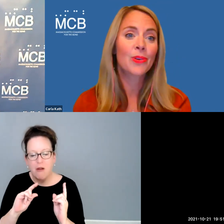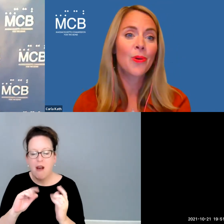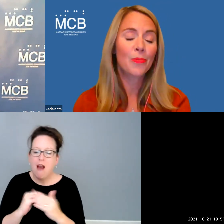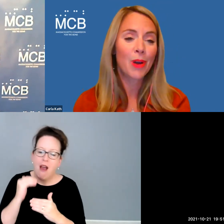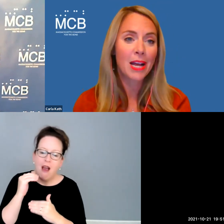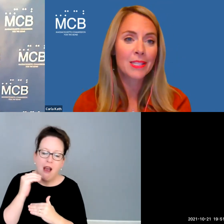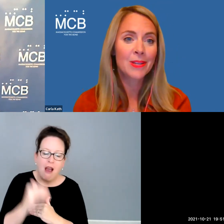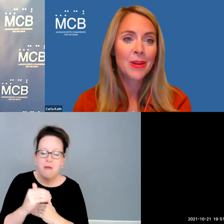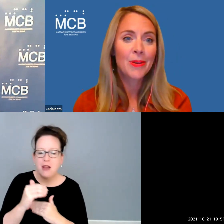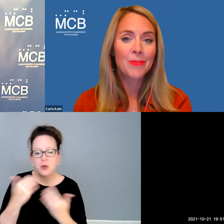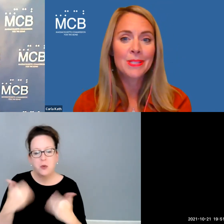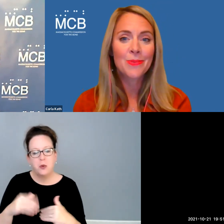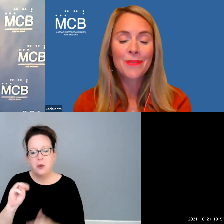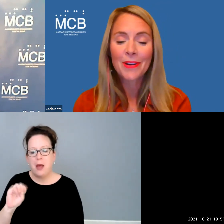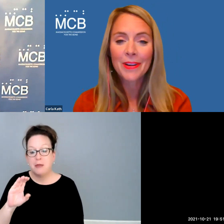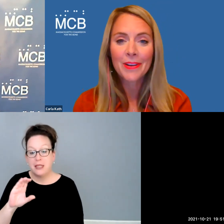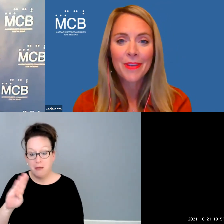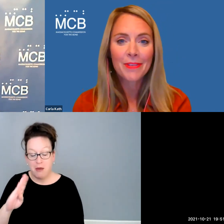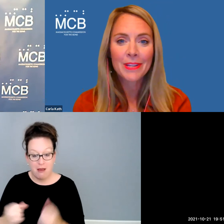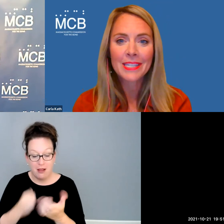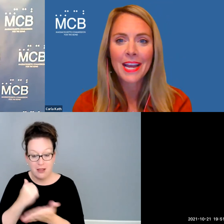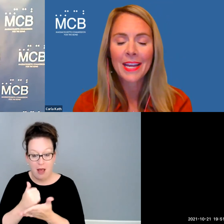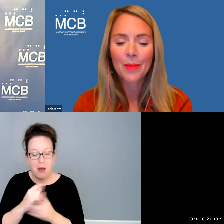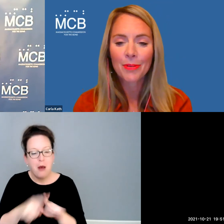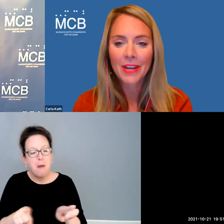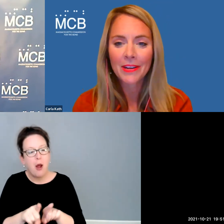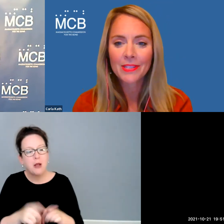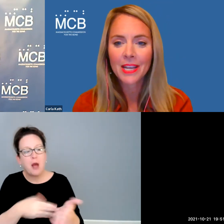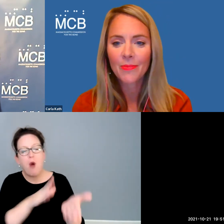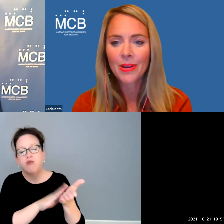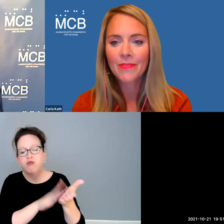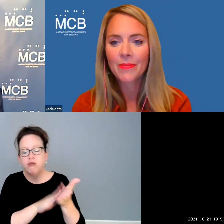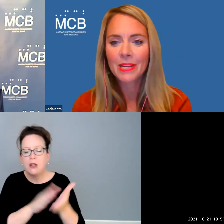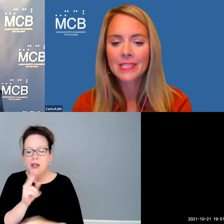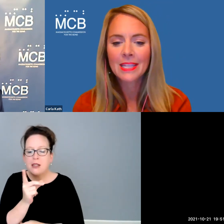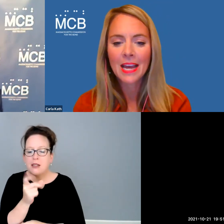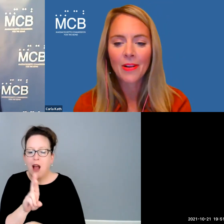Dr. Nicole Ross, who is one of our very favorite eye care providers and one of the ones that